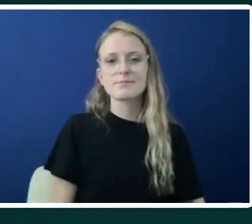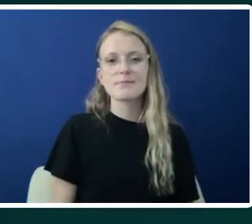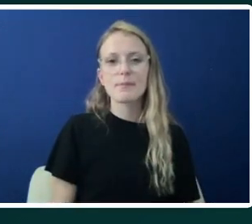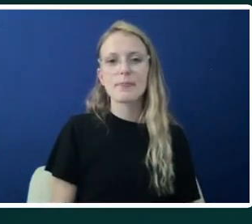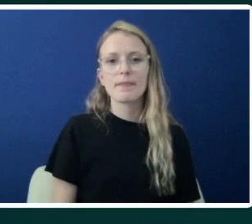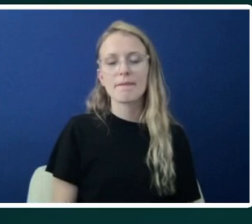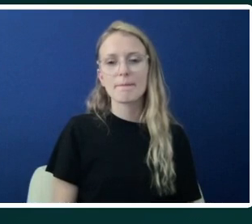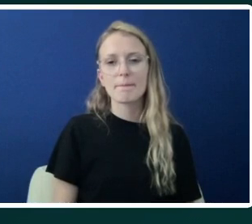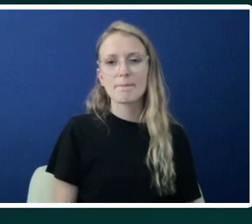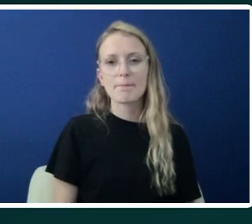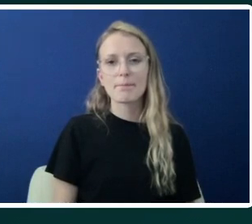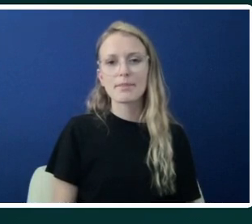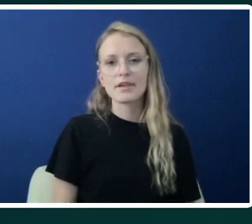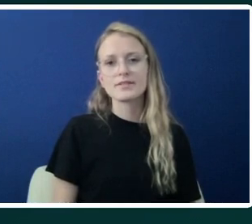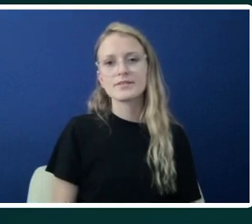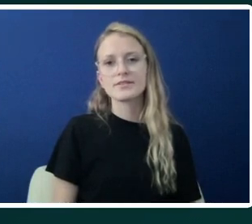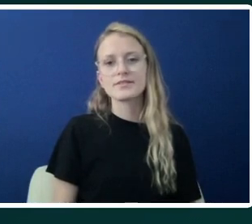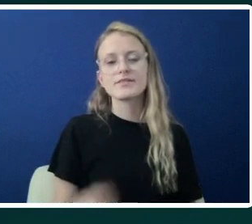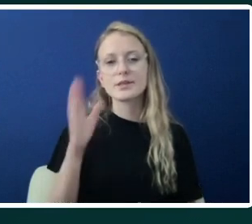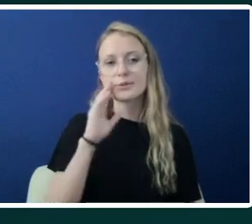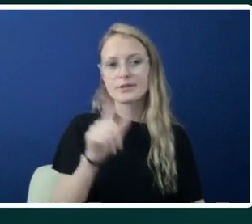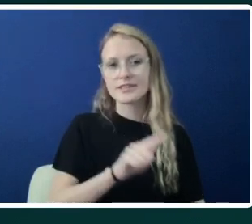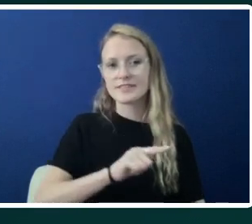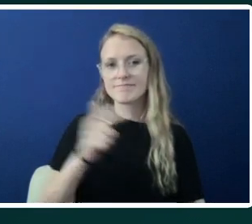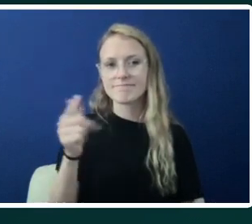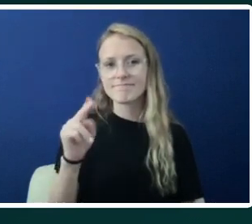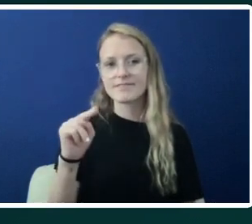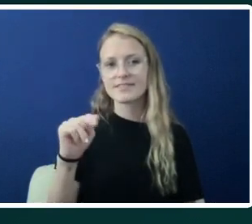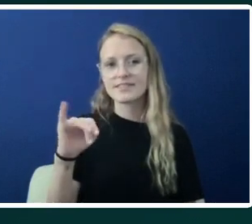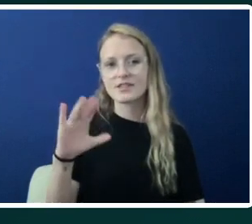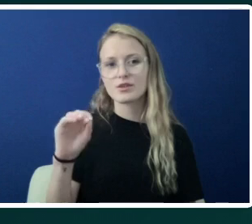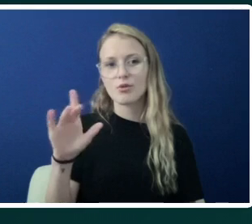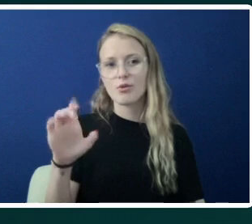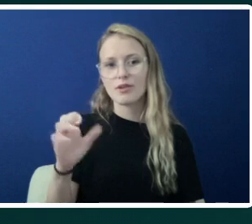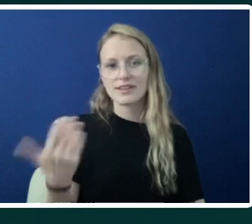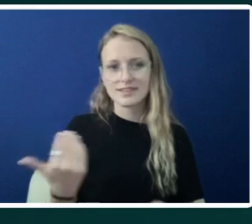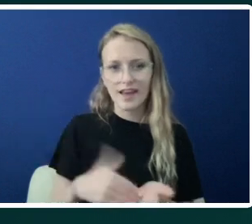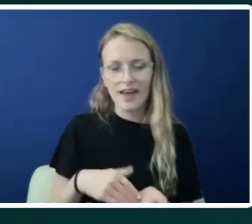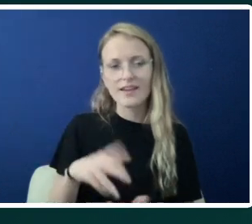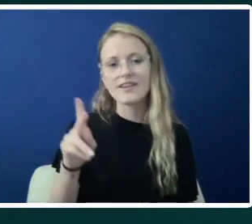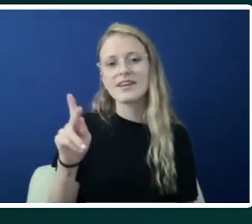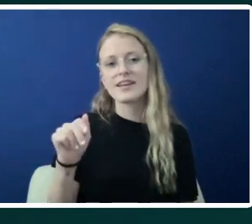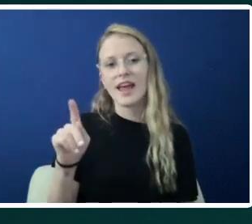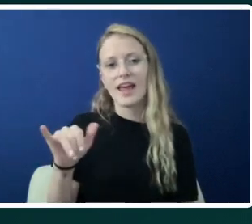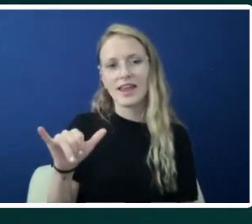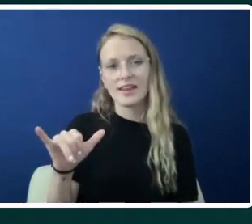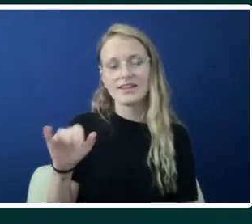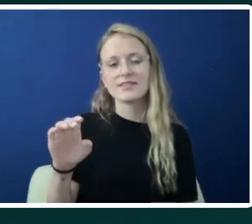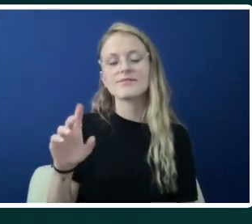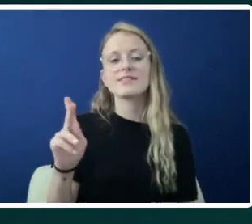And as I hand it back over to Nicole and Katie, I leave you with the thought that